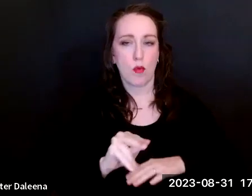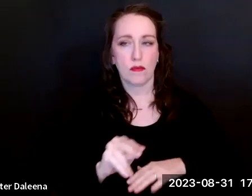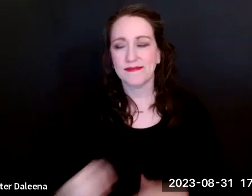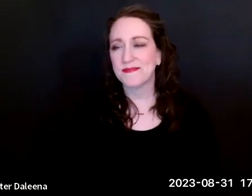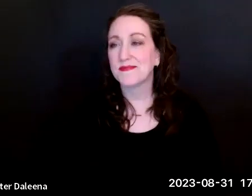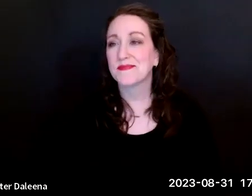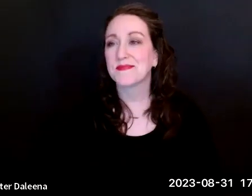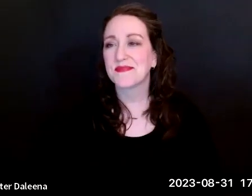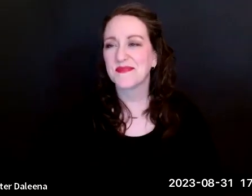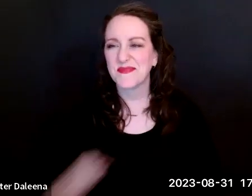sorry about that